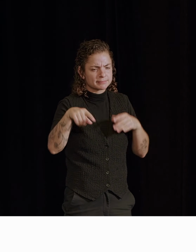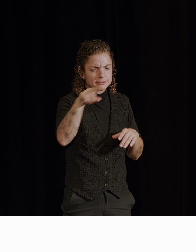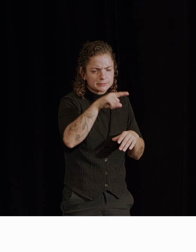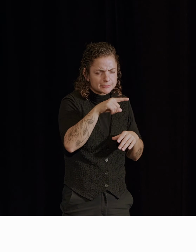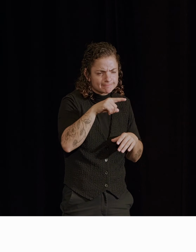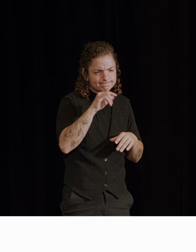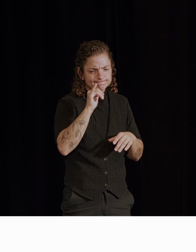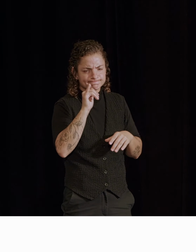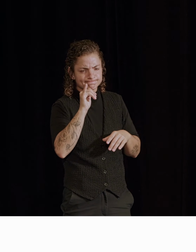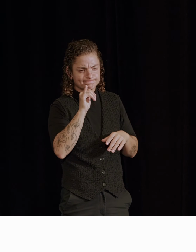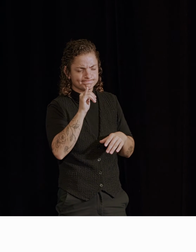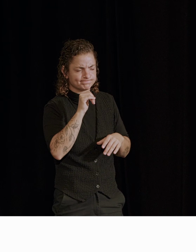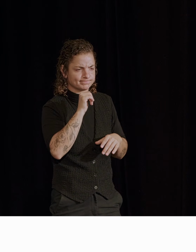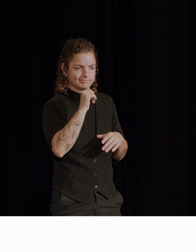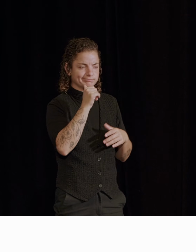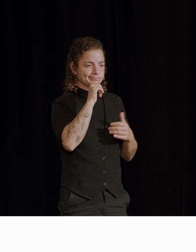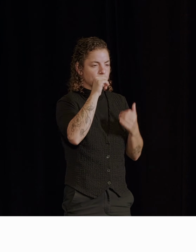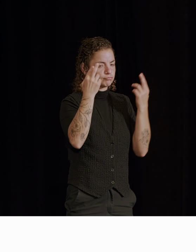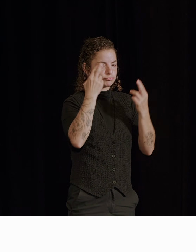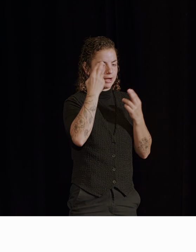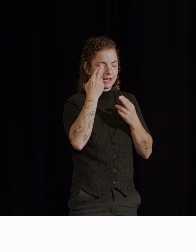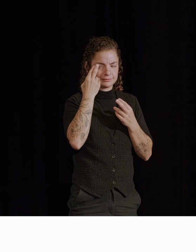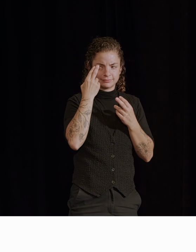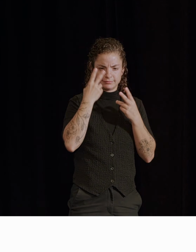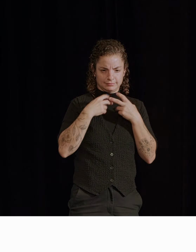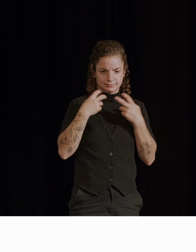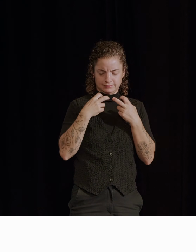empathy of this community of why this stuff is important.